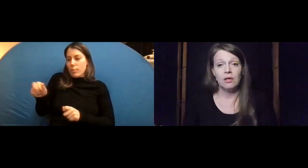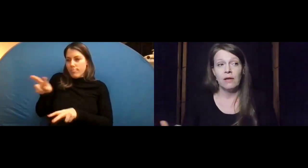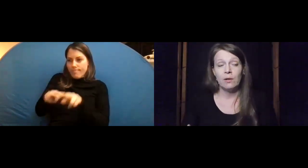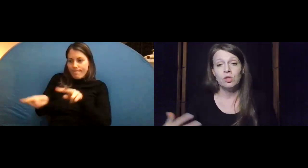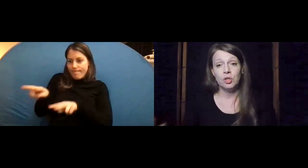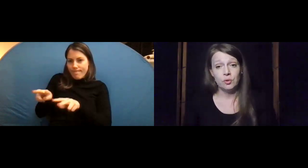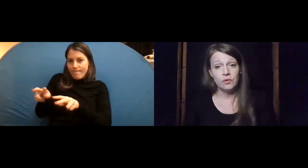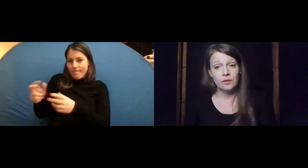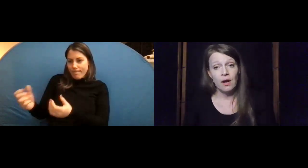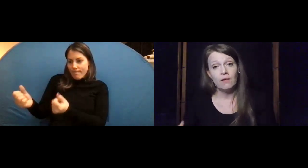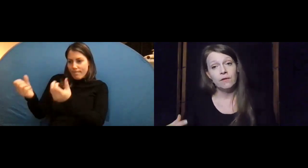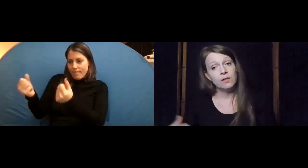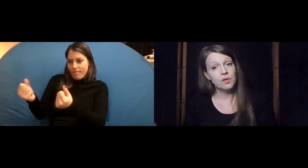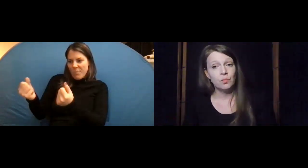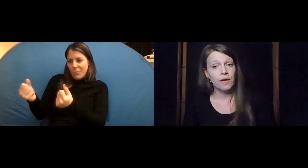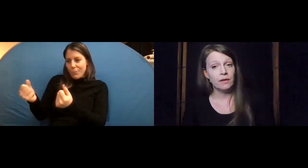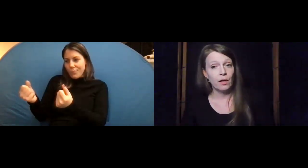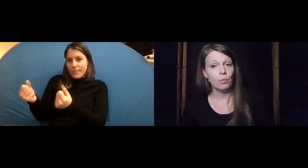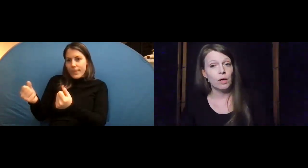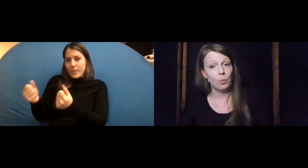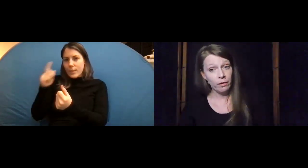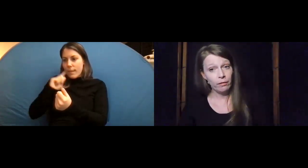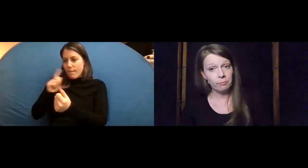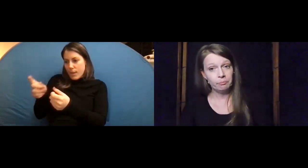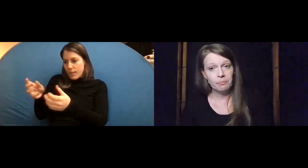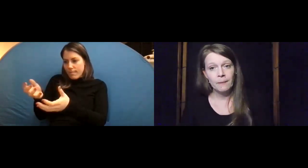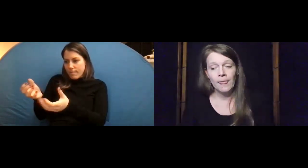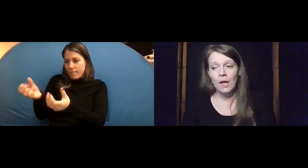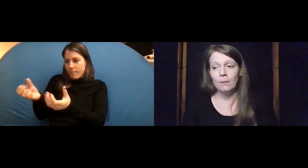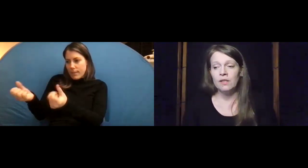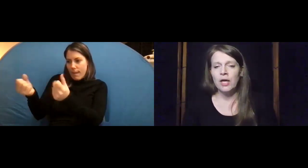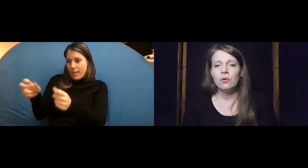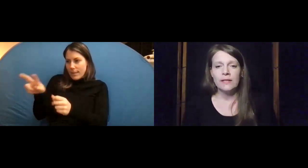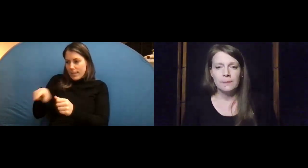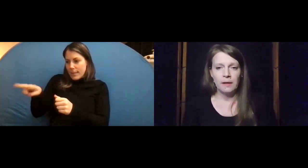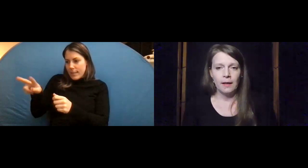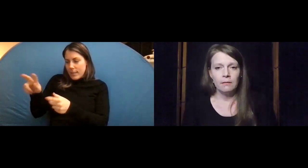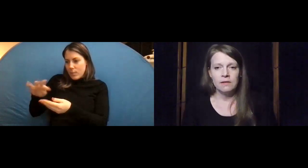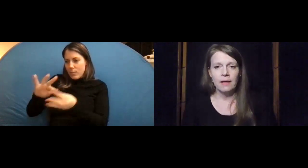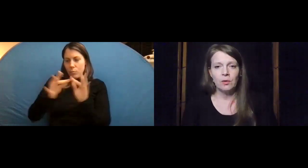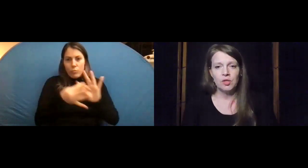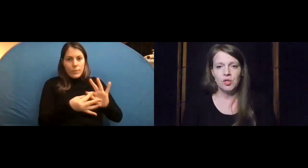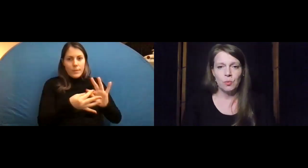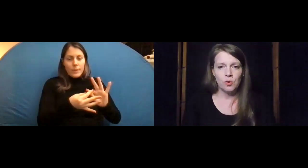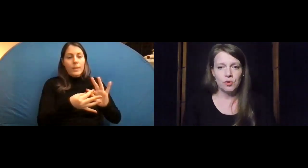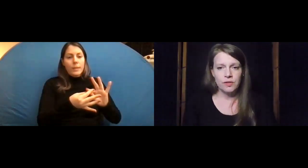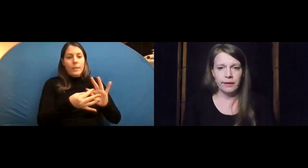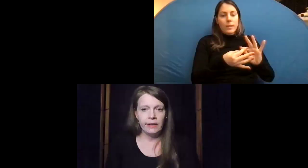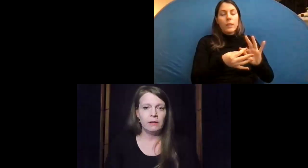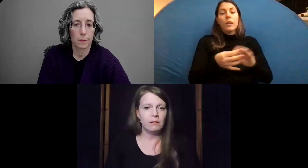pure ASL. And so a sign language interpreter is going to try and match the language use of the consumer that they